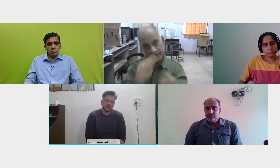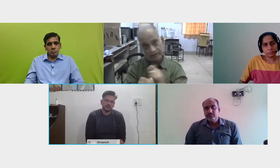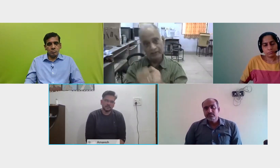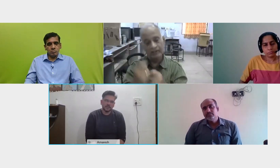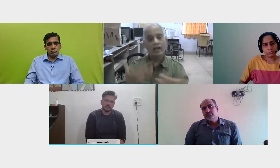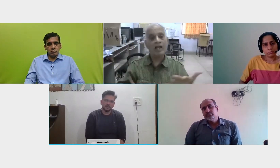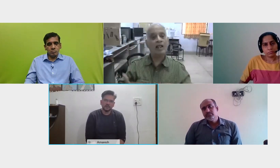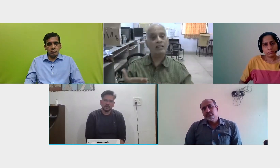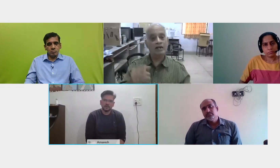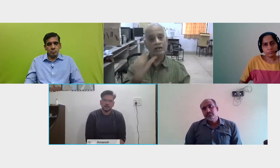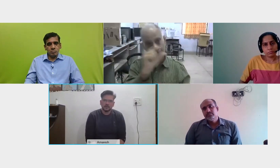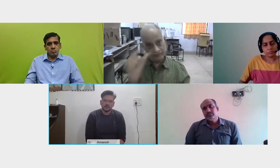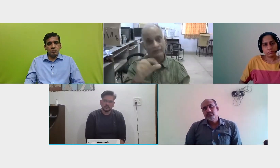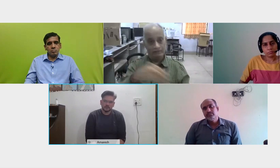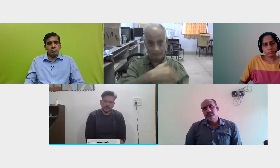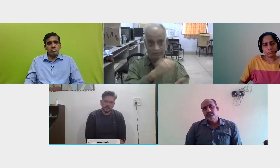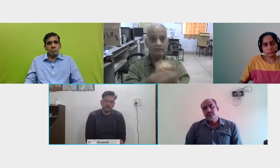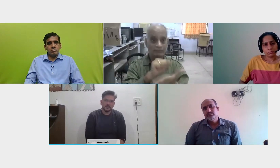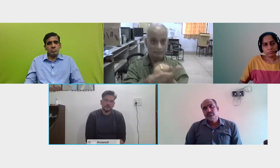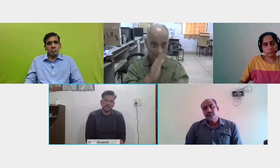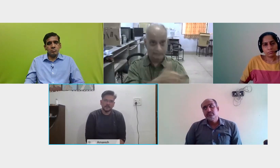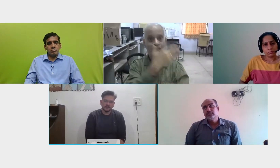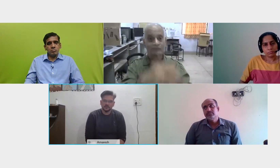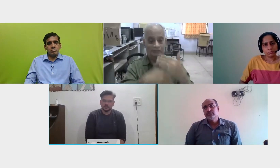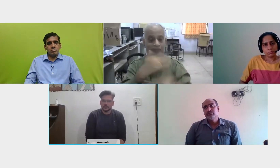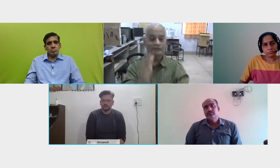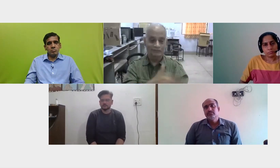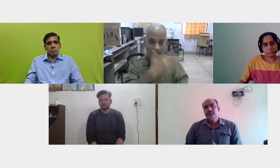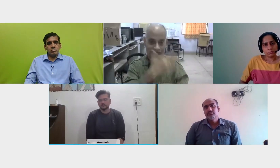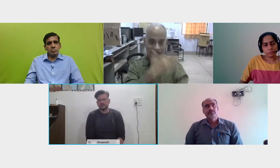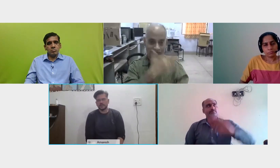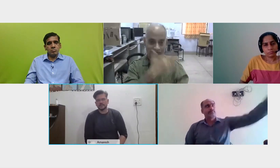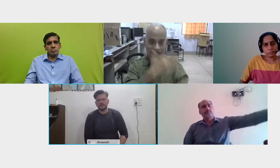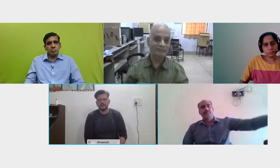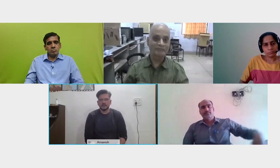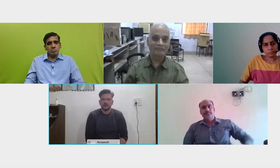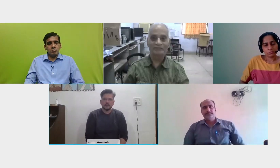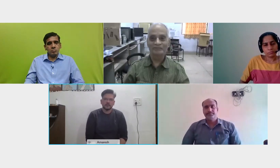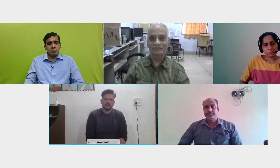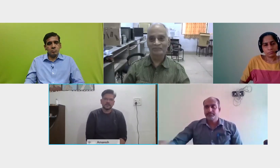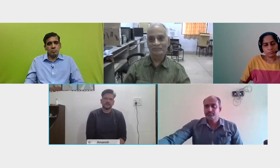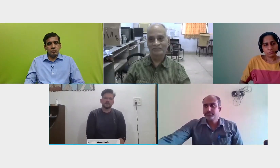into Hindi to Telugu Malayalam to Bengali soon then now translating the text in different